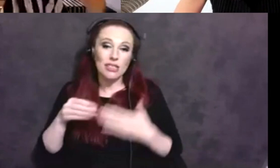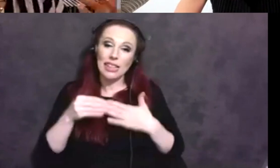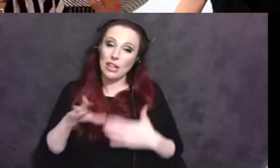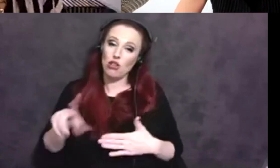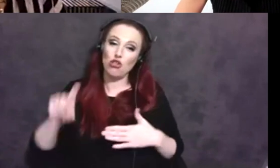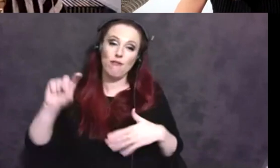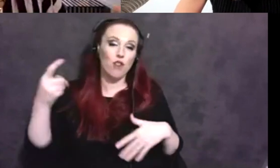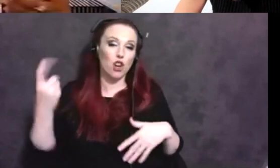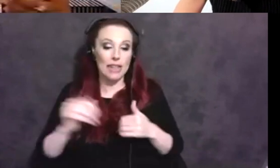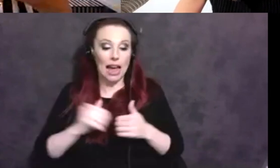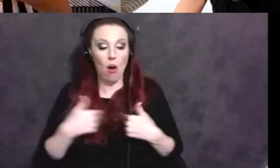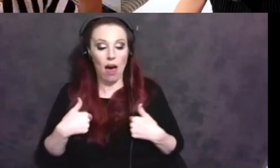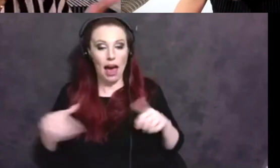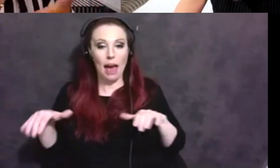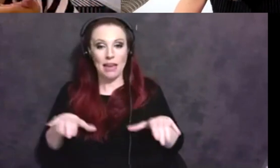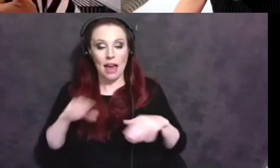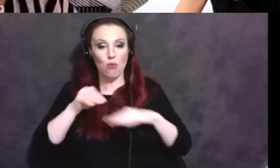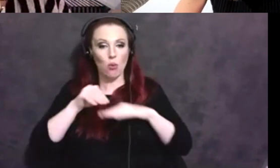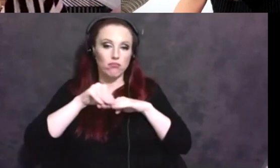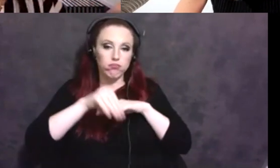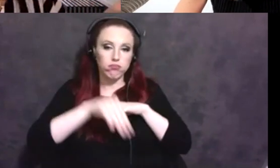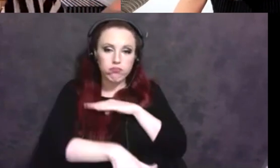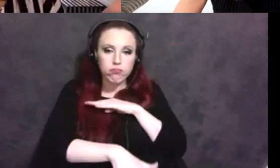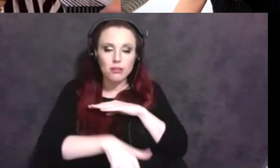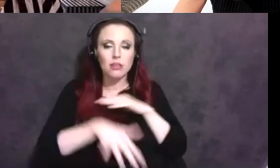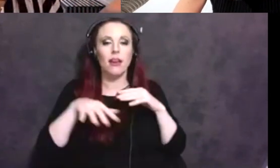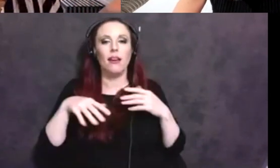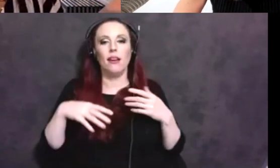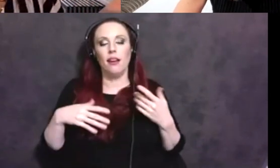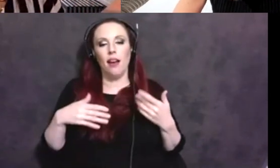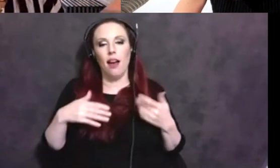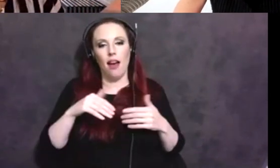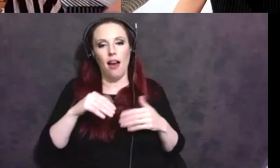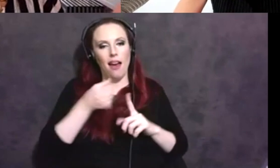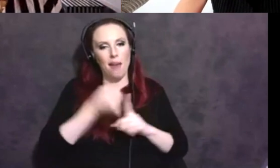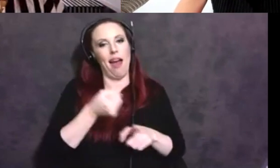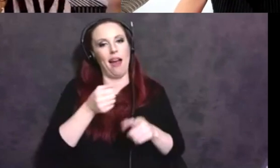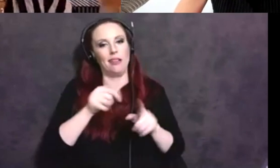and so much more, this is the opportunity for us to lead with authenticity and sharing